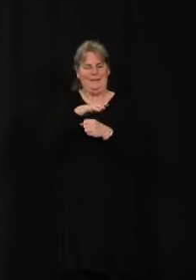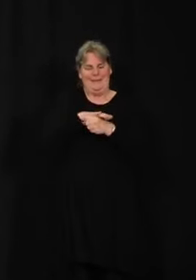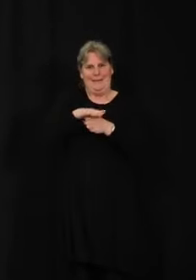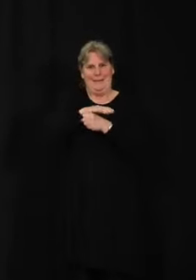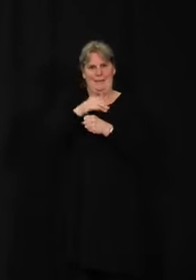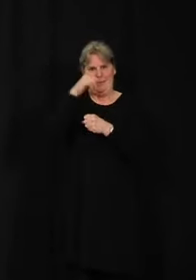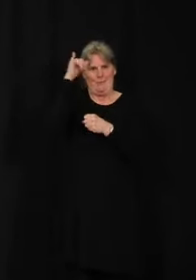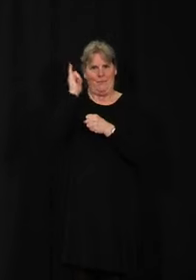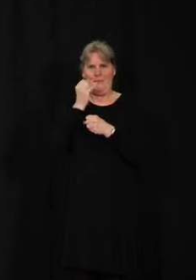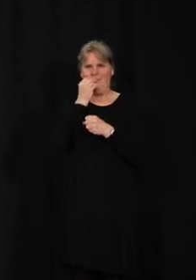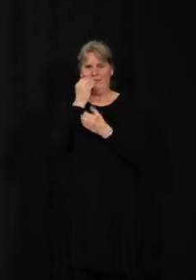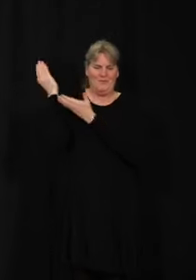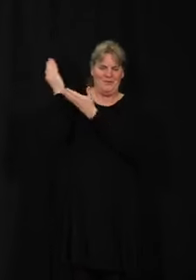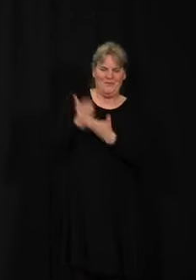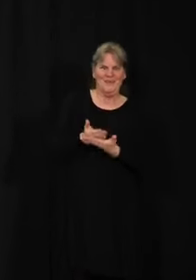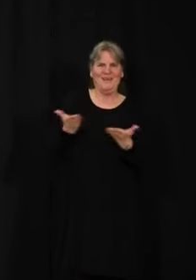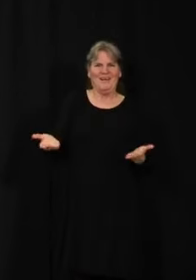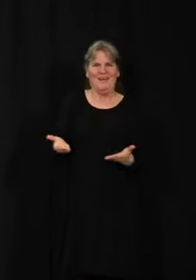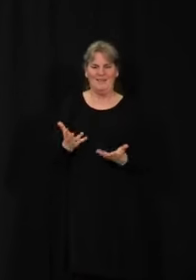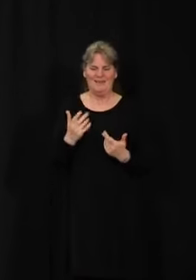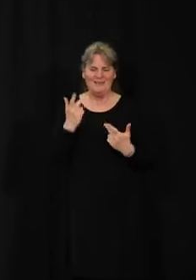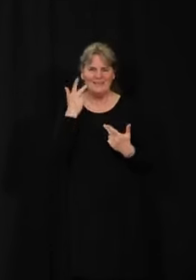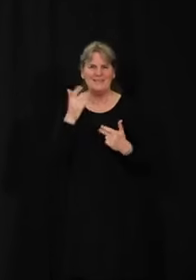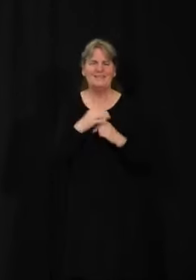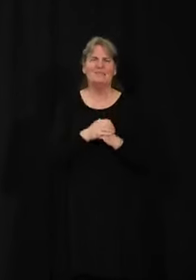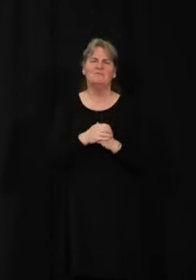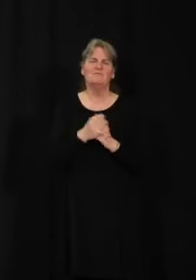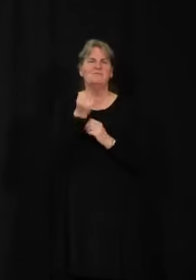in the weeks to come. There are general guidelines for